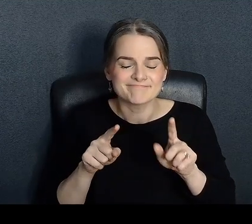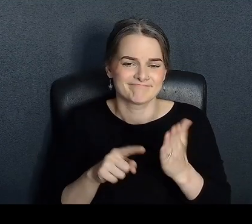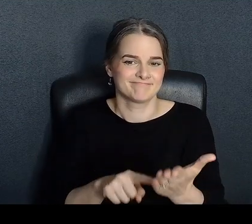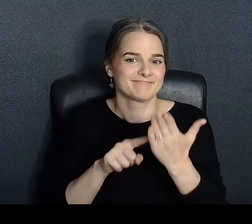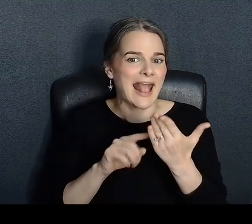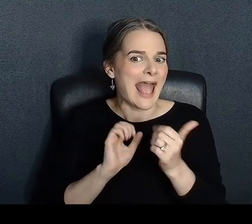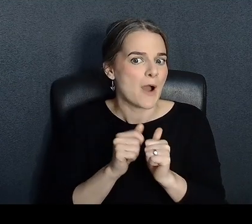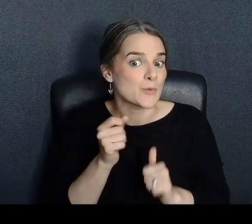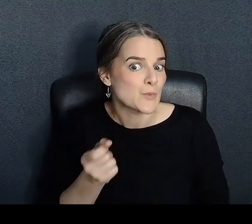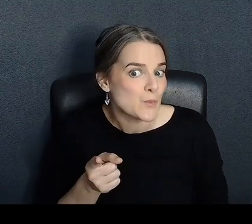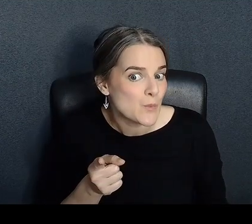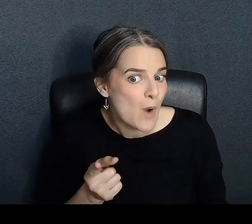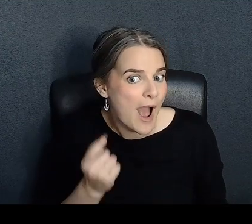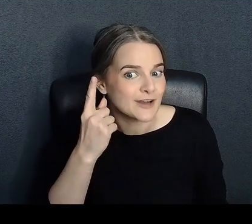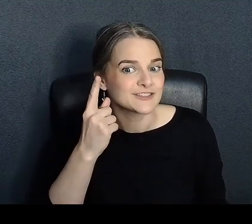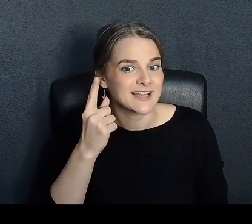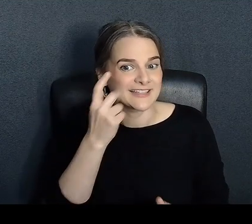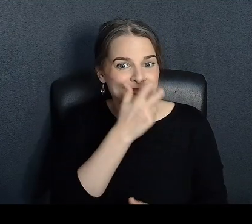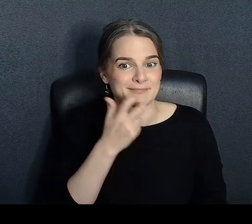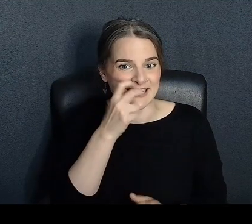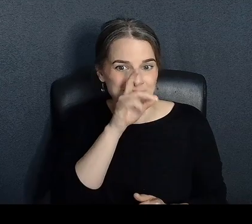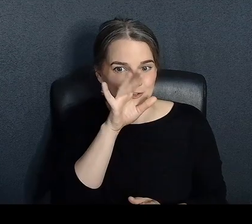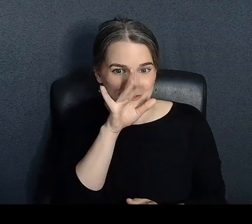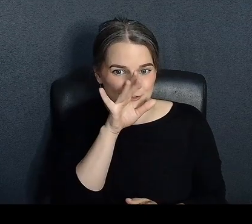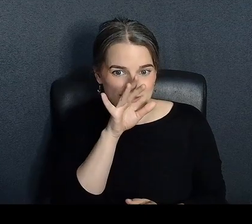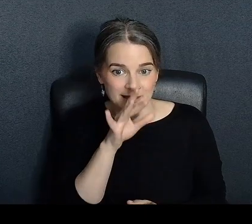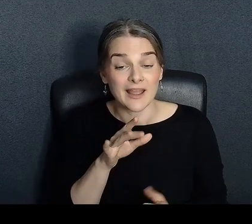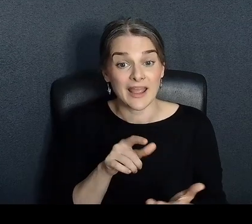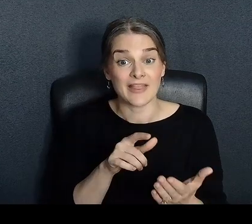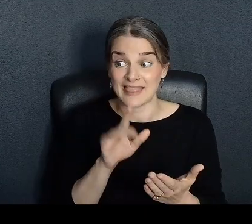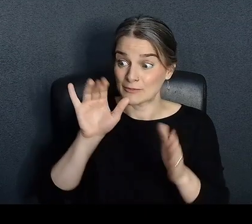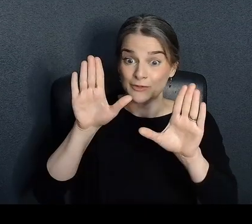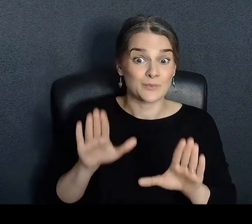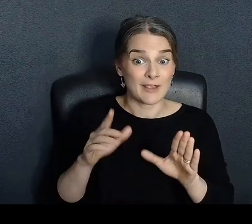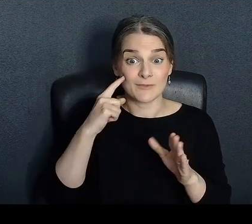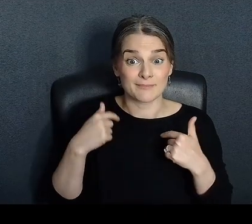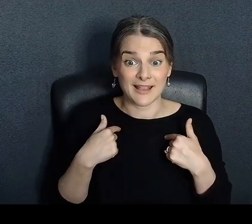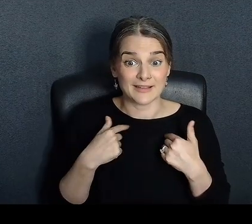and it showed that I did not understand speech. So you're given a whole bunch of words